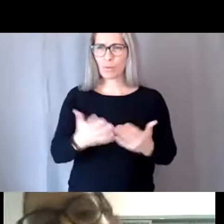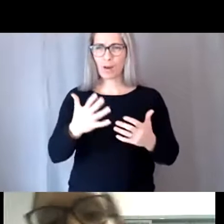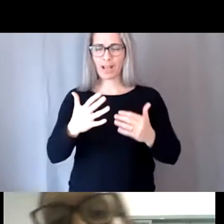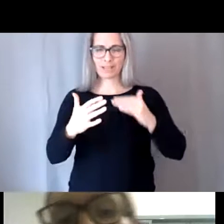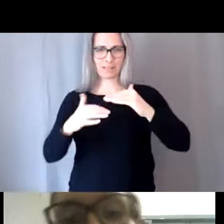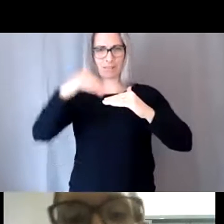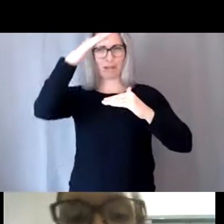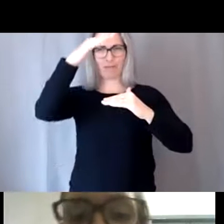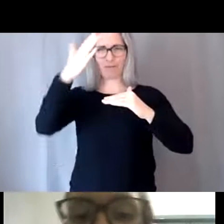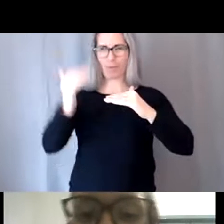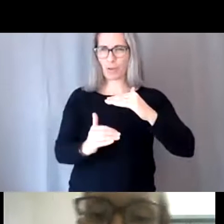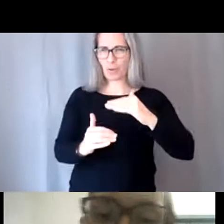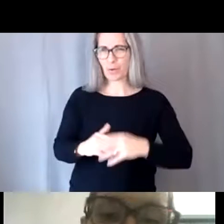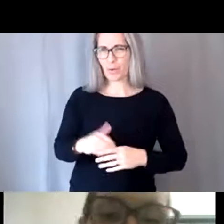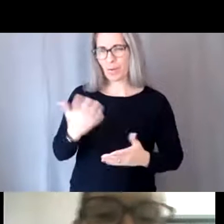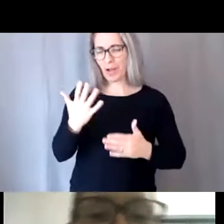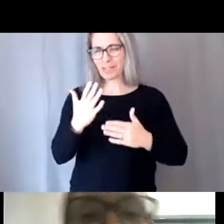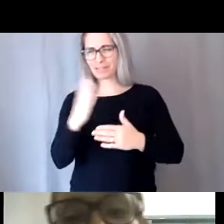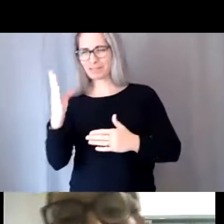what is more to the left was more to the right